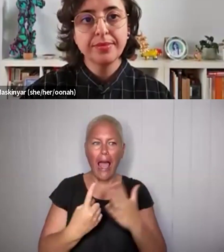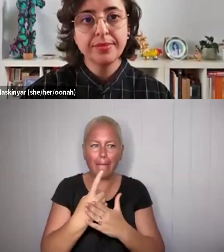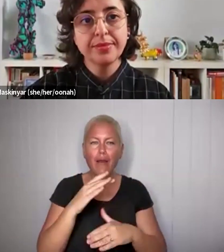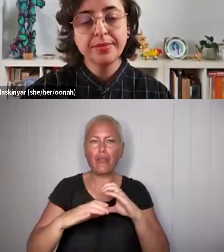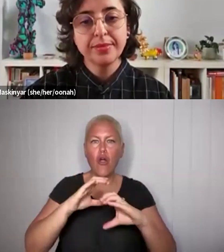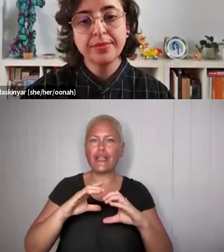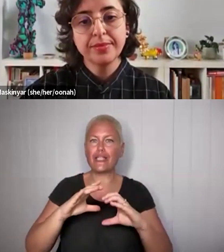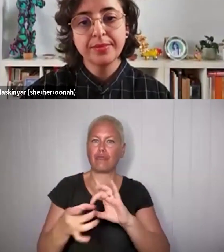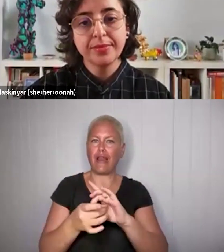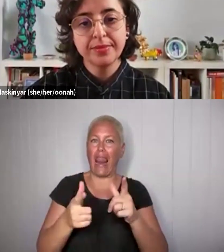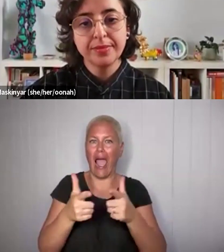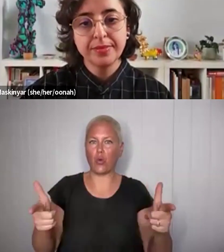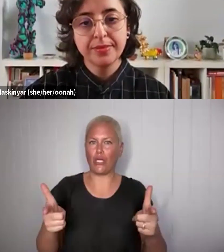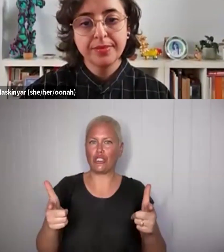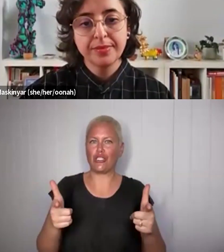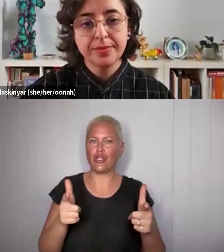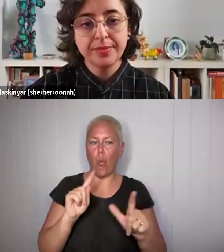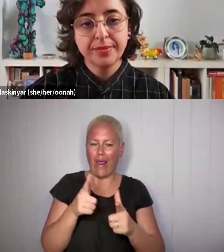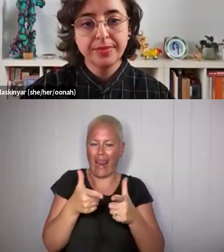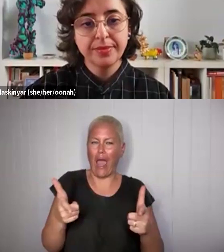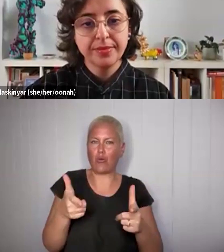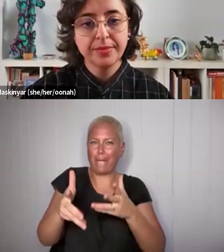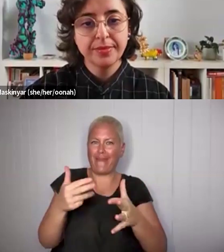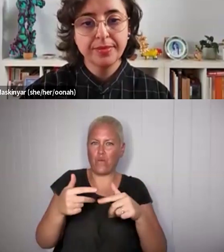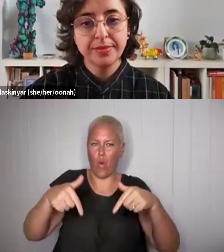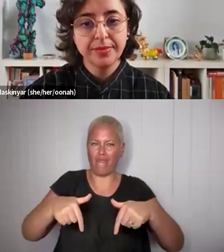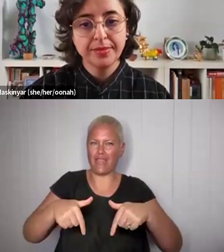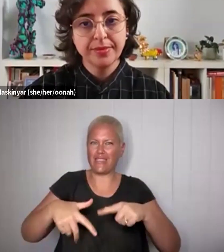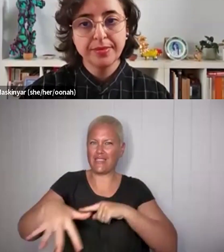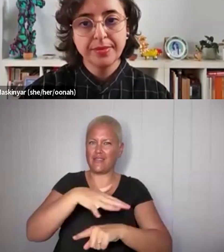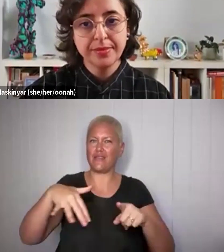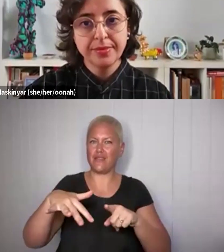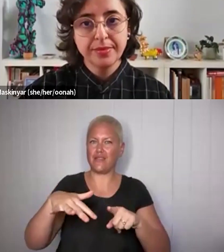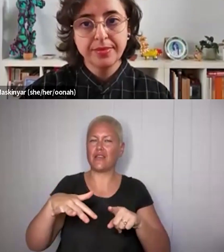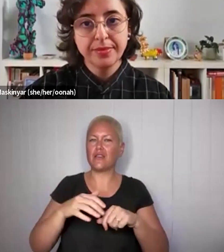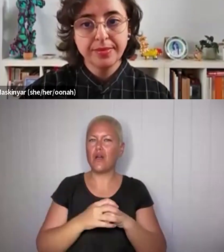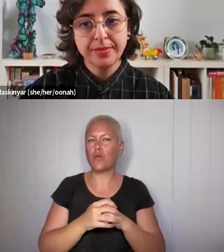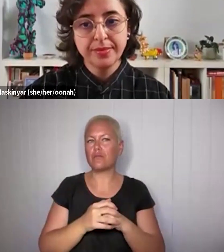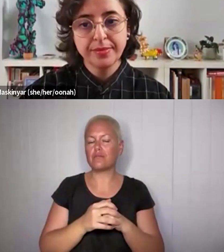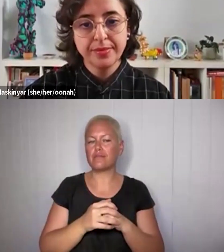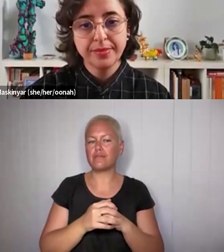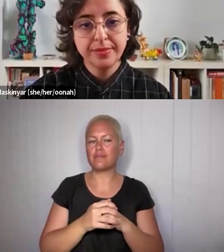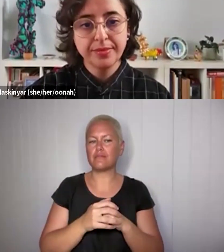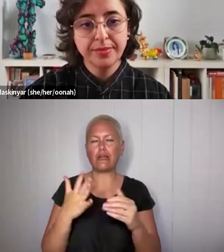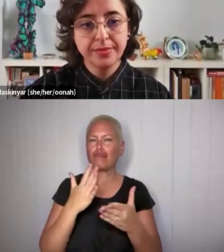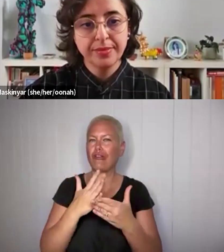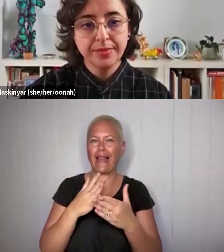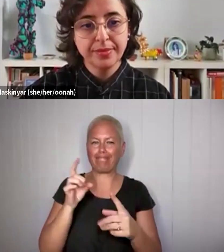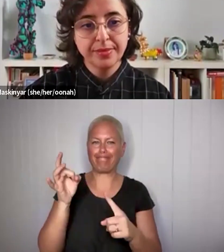and what language means in this moment. So a really key moment I guess with this is as